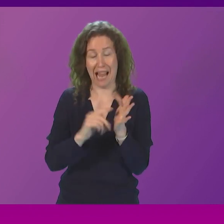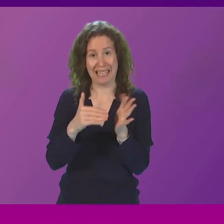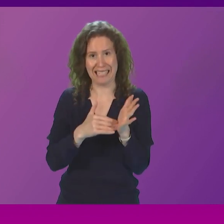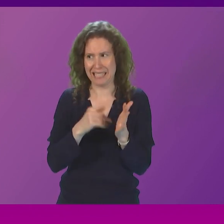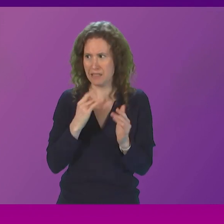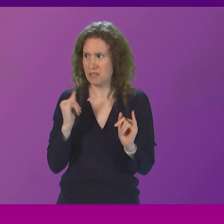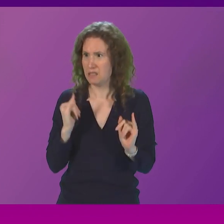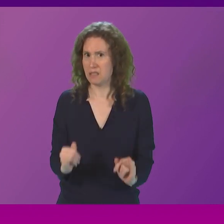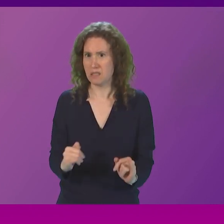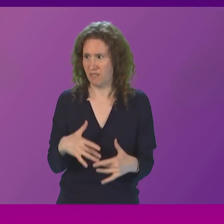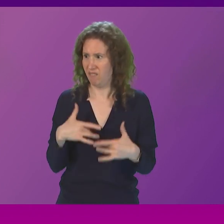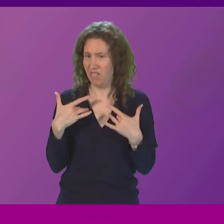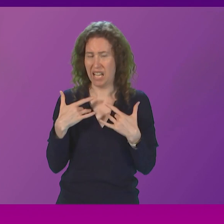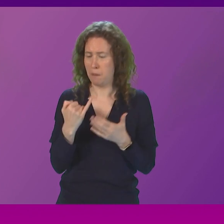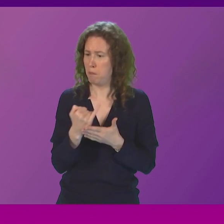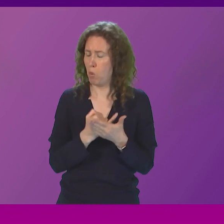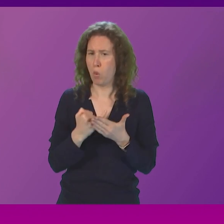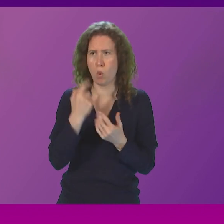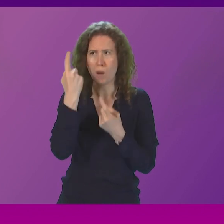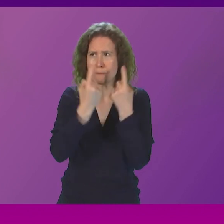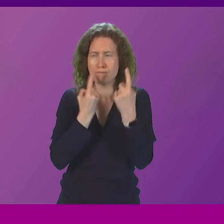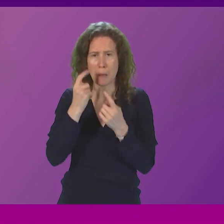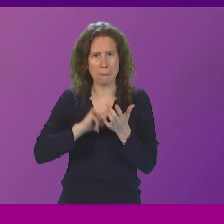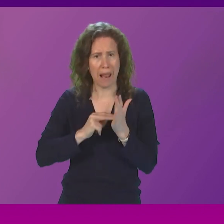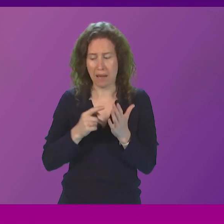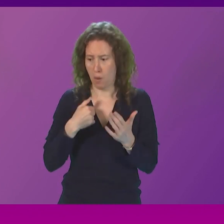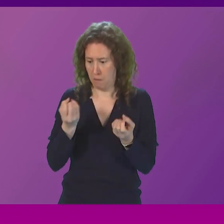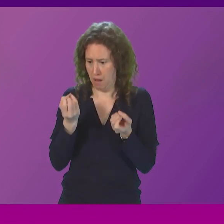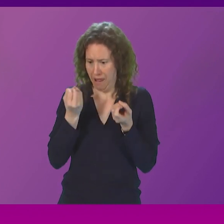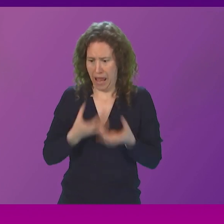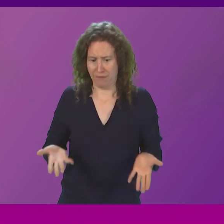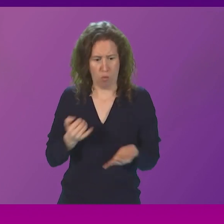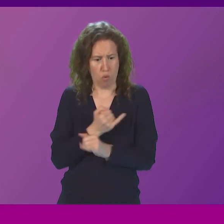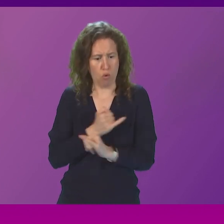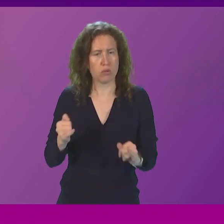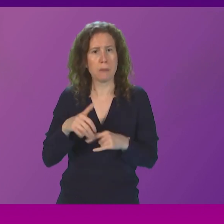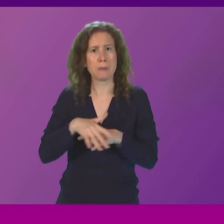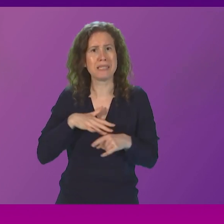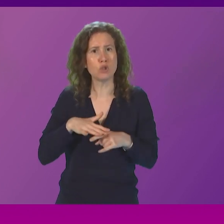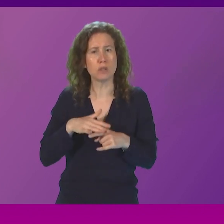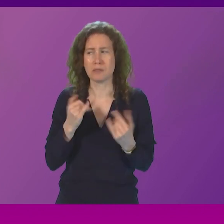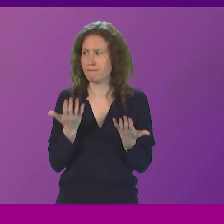“It just feels like it’s been poorly thought out and we’re left in a horrible position because of it.”